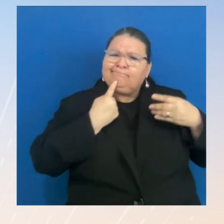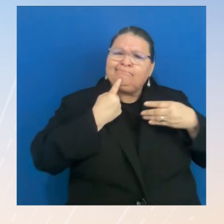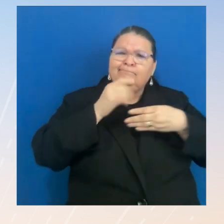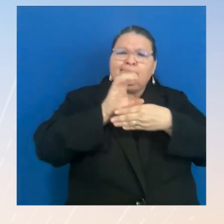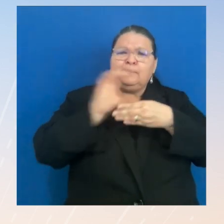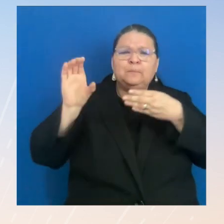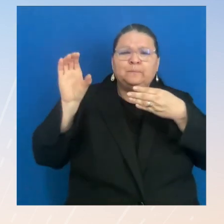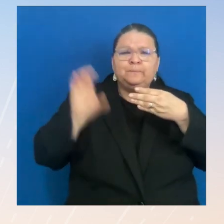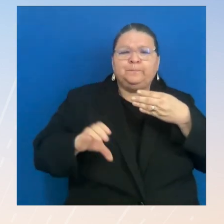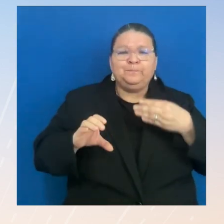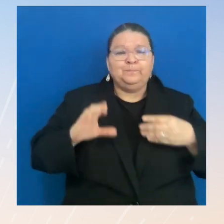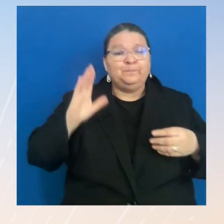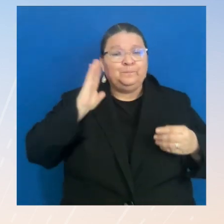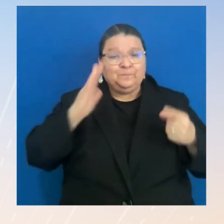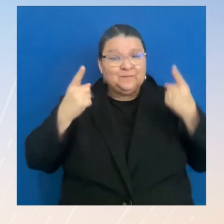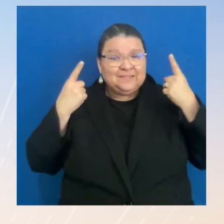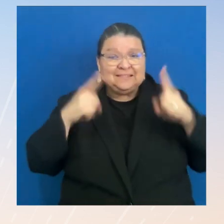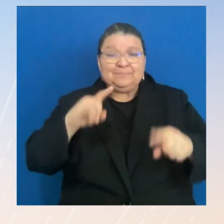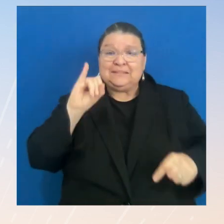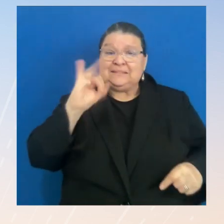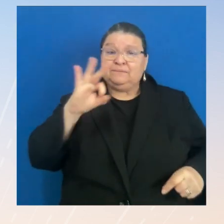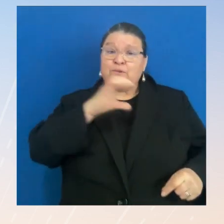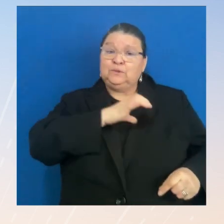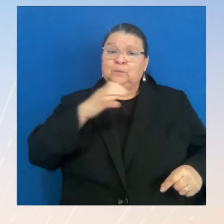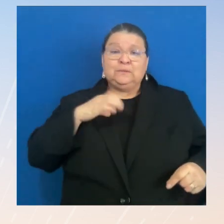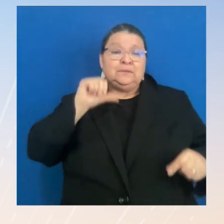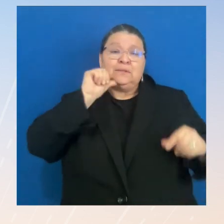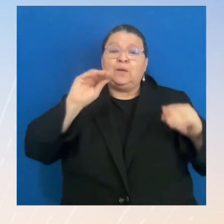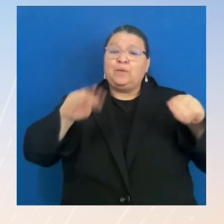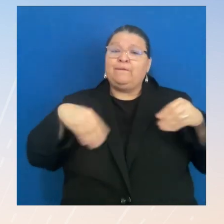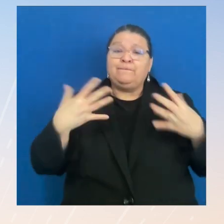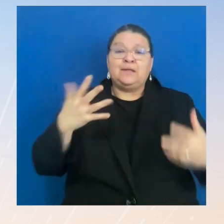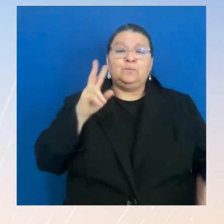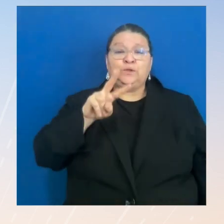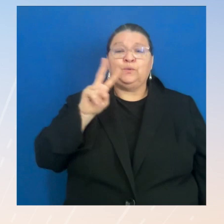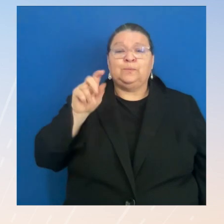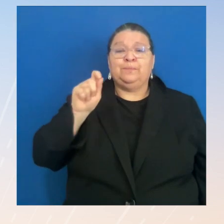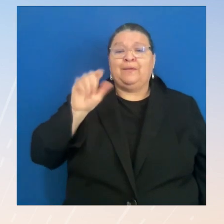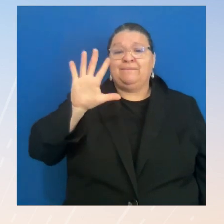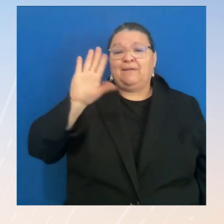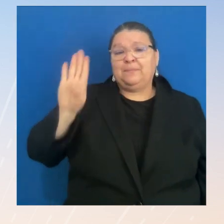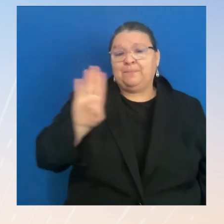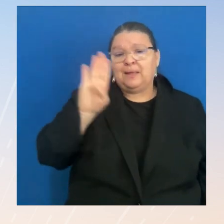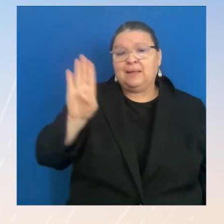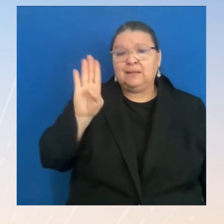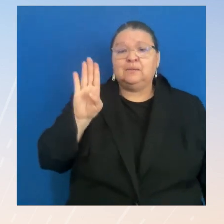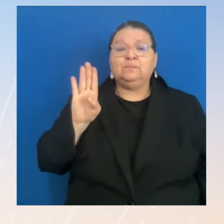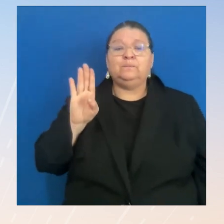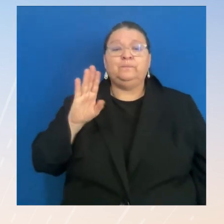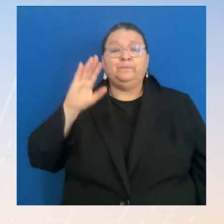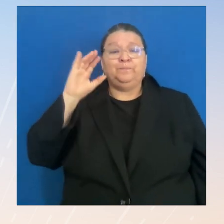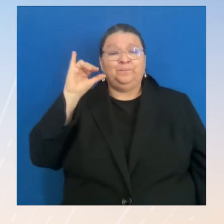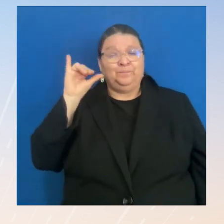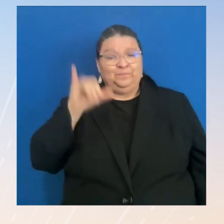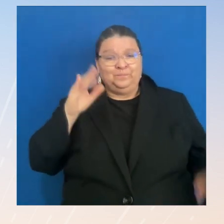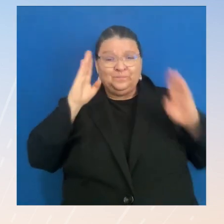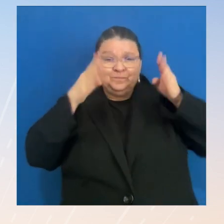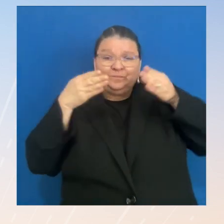with $22.5 billion in emergency funding to fight COVID-19. Those consequences are dire: